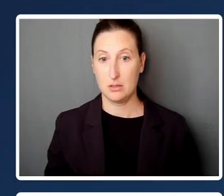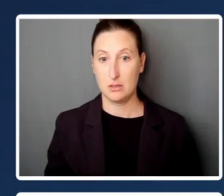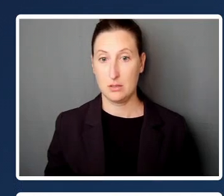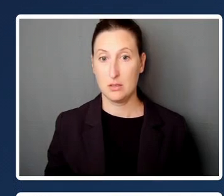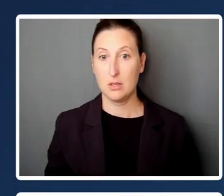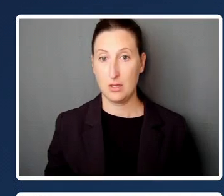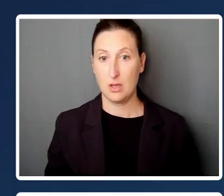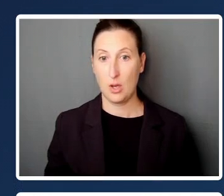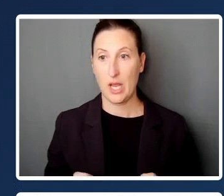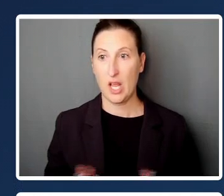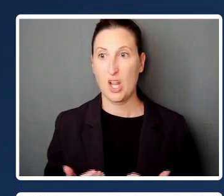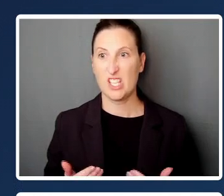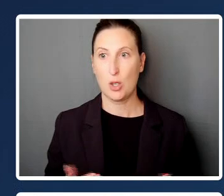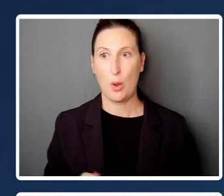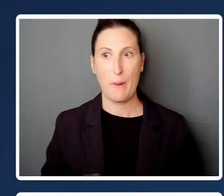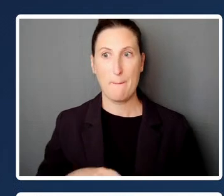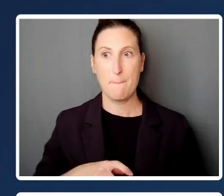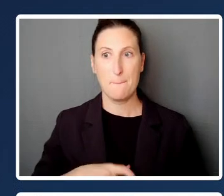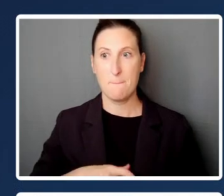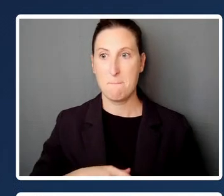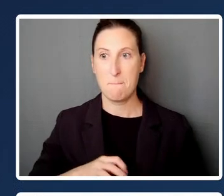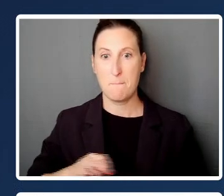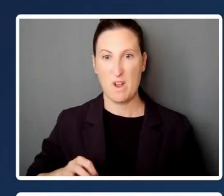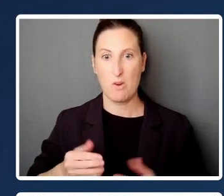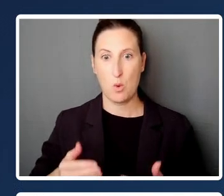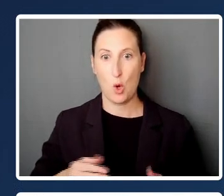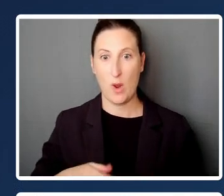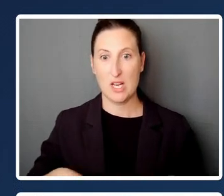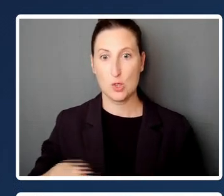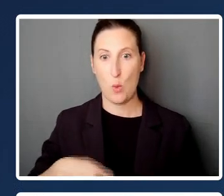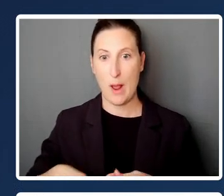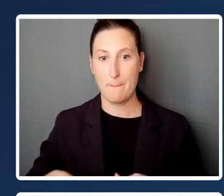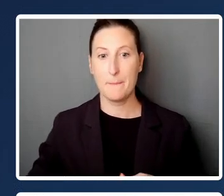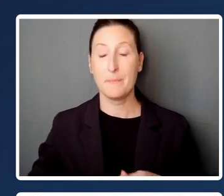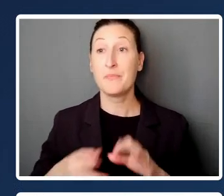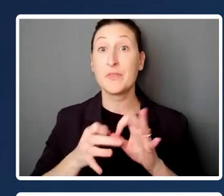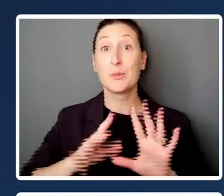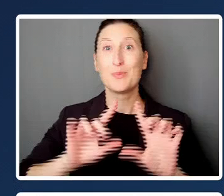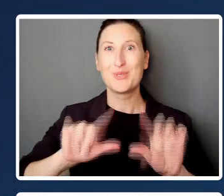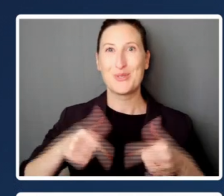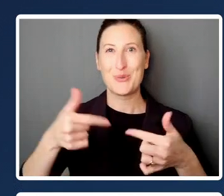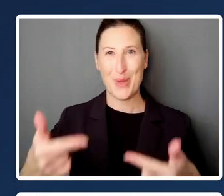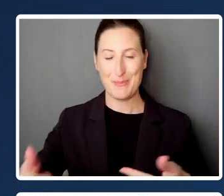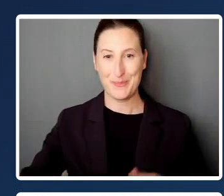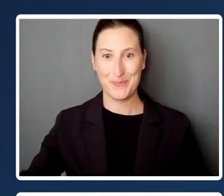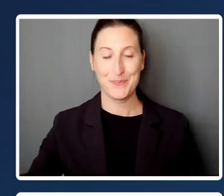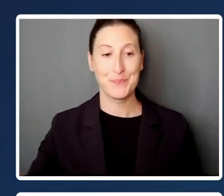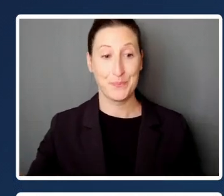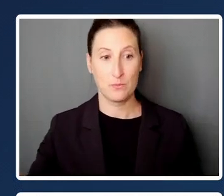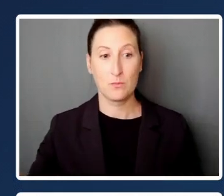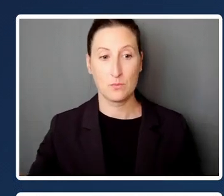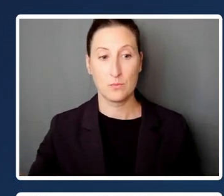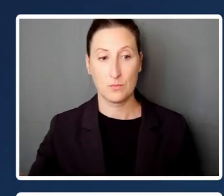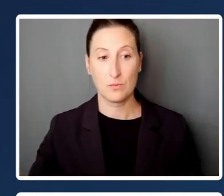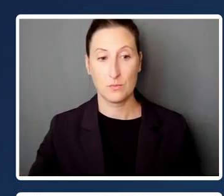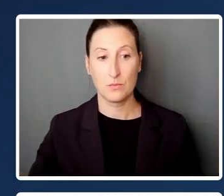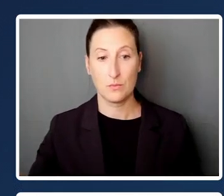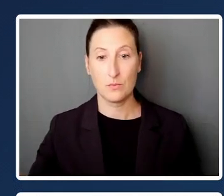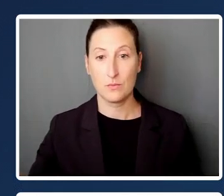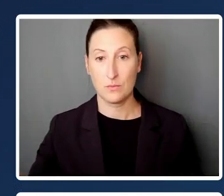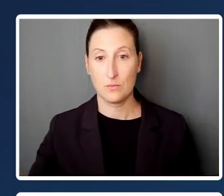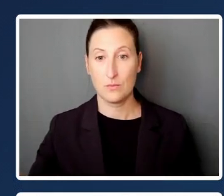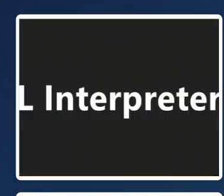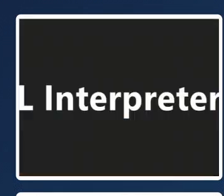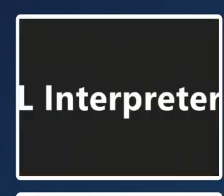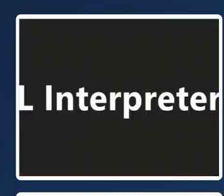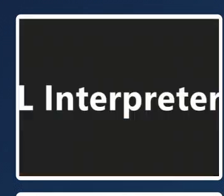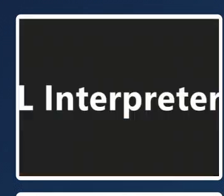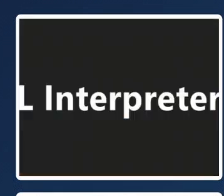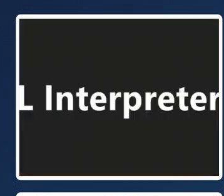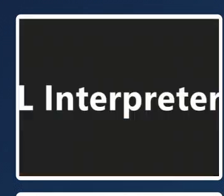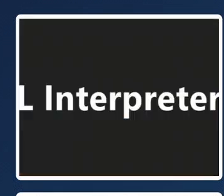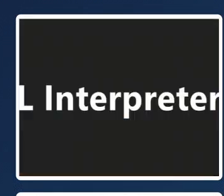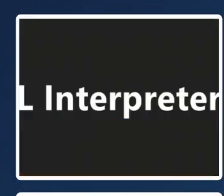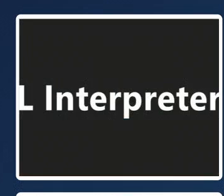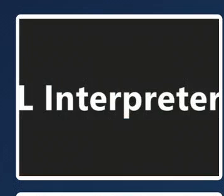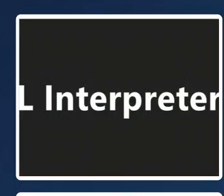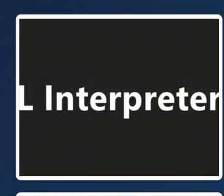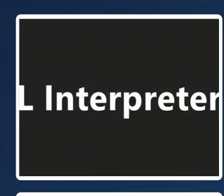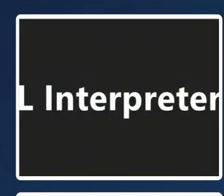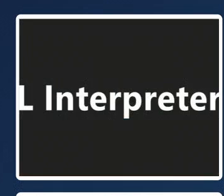Okay. Our apologies, it looks like Maureen dropped out, tech stuff. So,